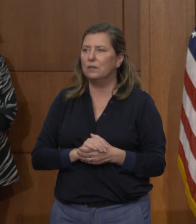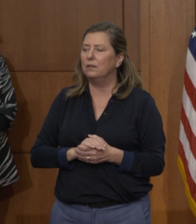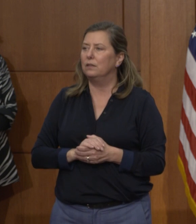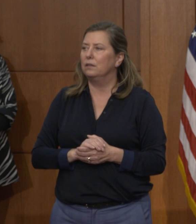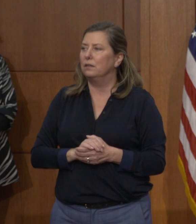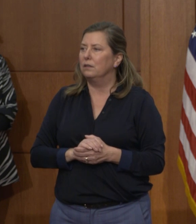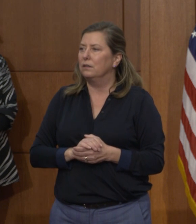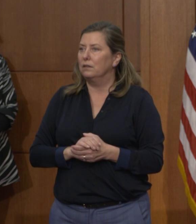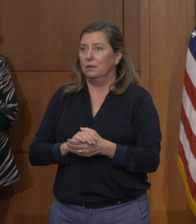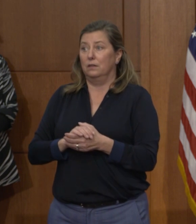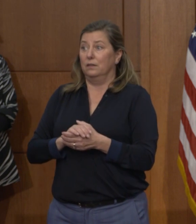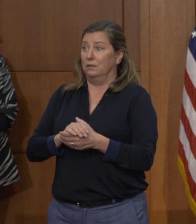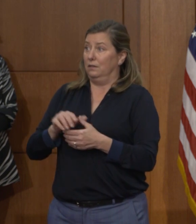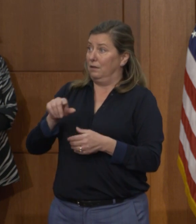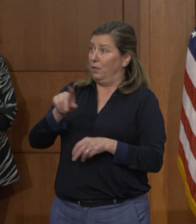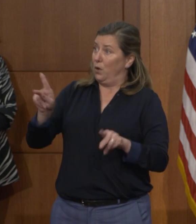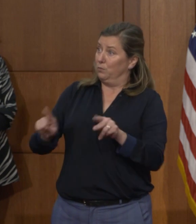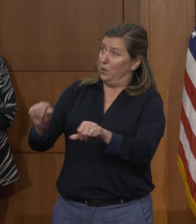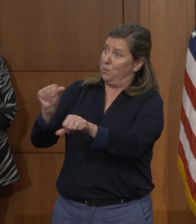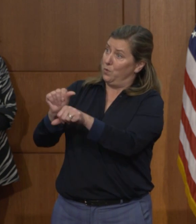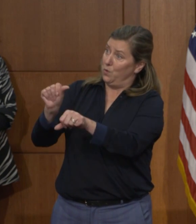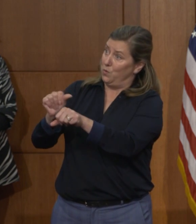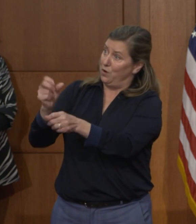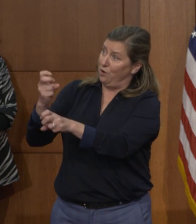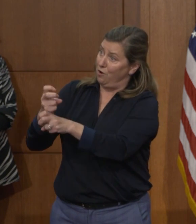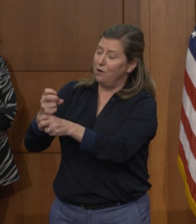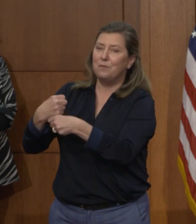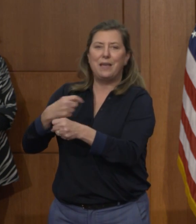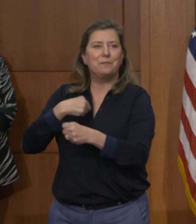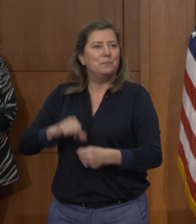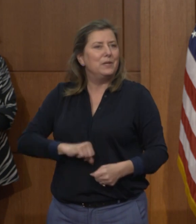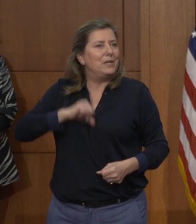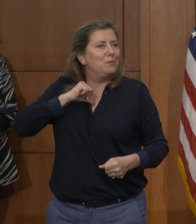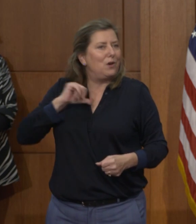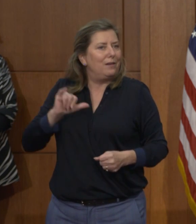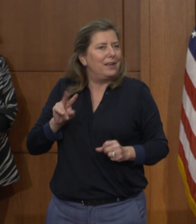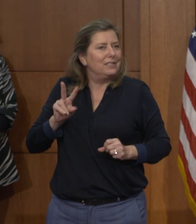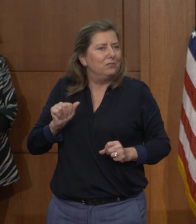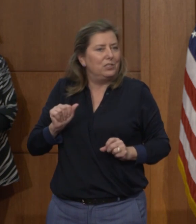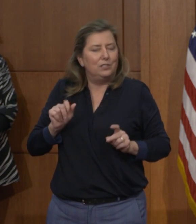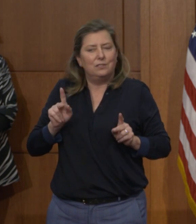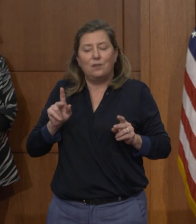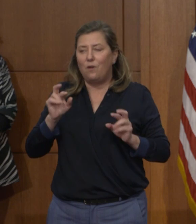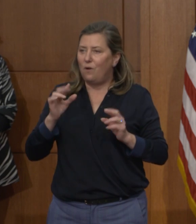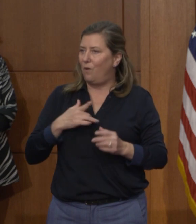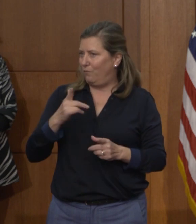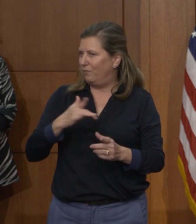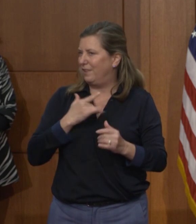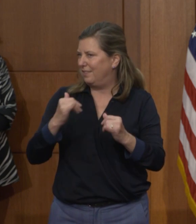can recover from this. And so, uh, on behalf of the Commonwealth of Virginia now, to all of them, I,